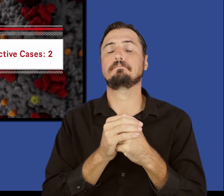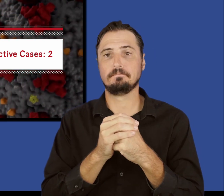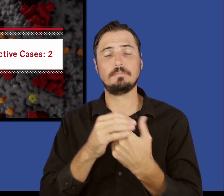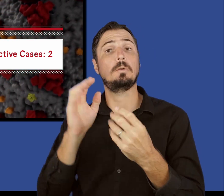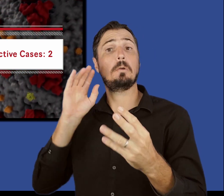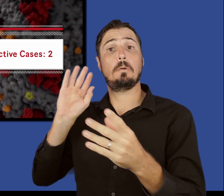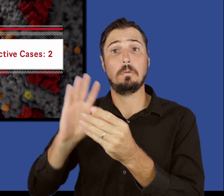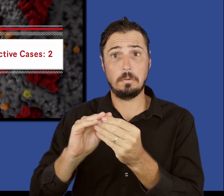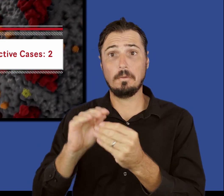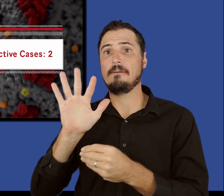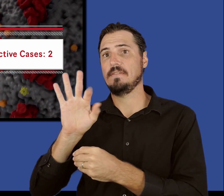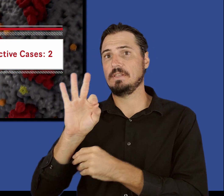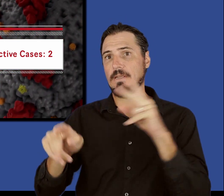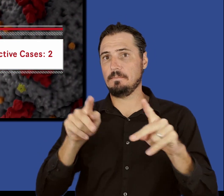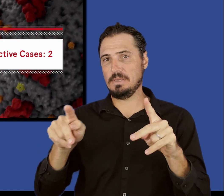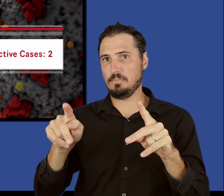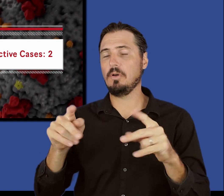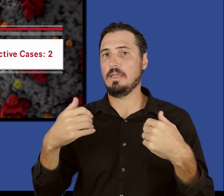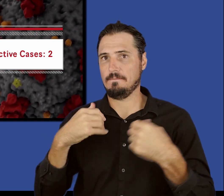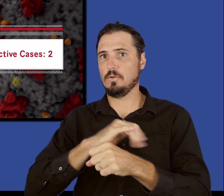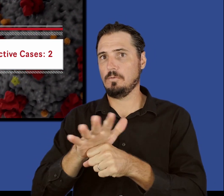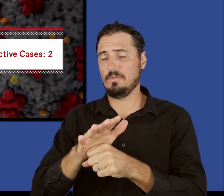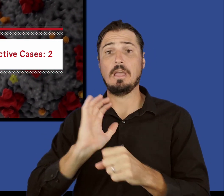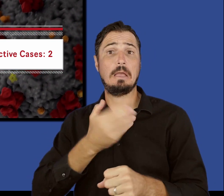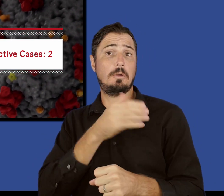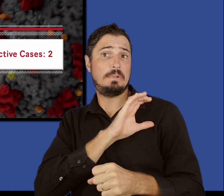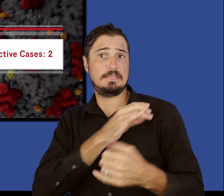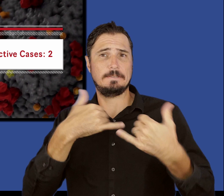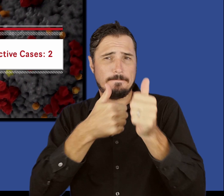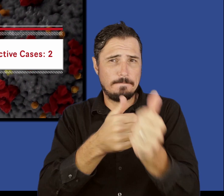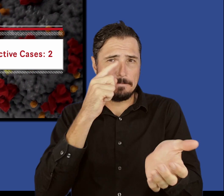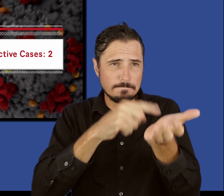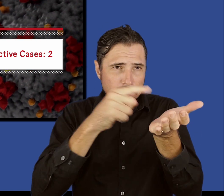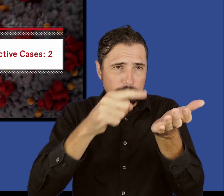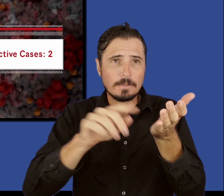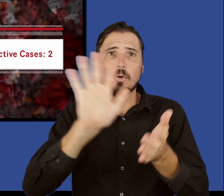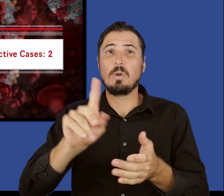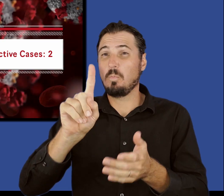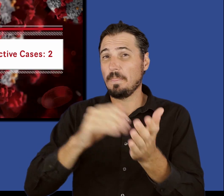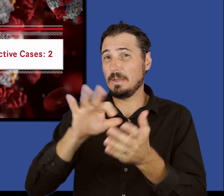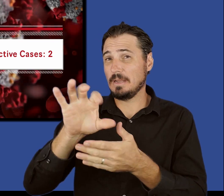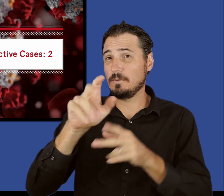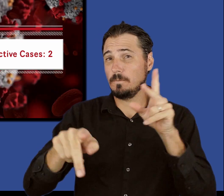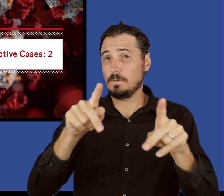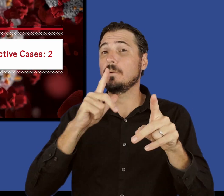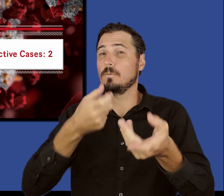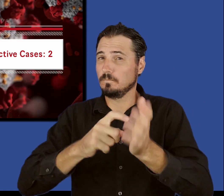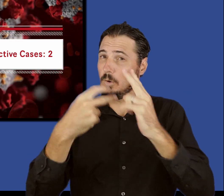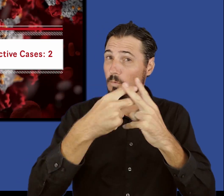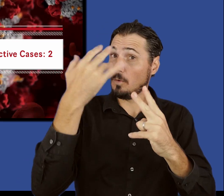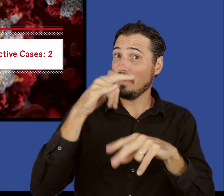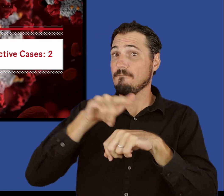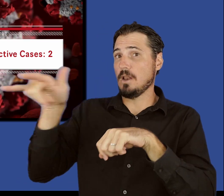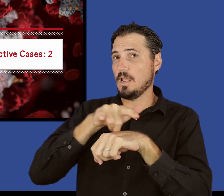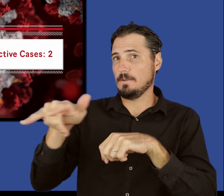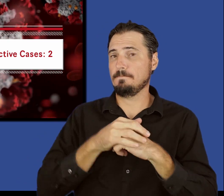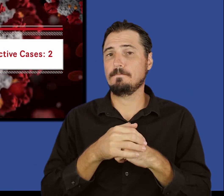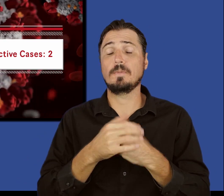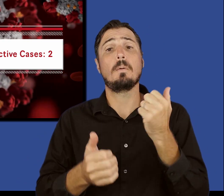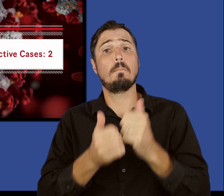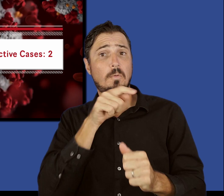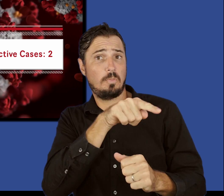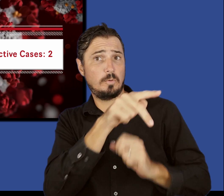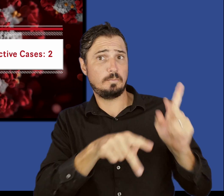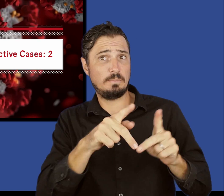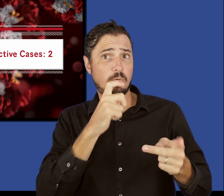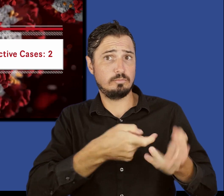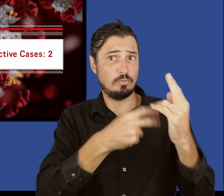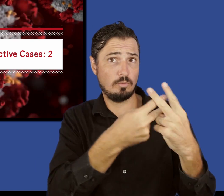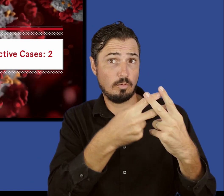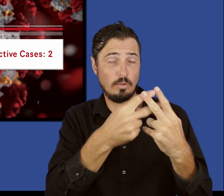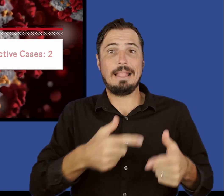Our police department continues to monitor nearly 1,900 people who are in travel-related quarantine. A majority of those are Kaua`i residents who have traveled off-island and returned